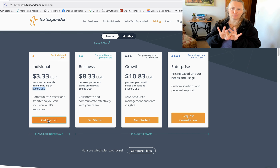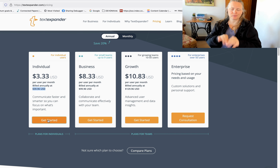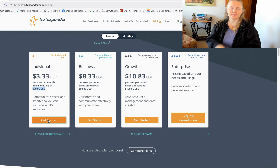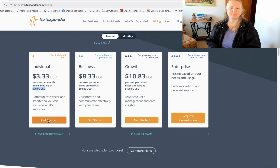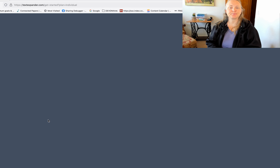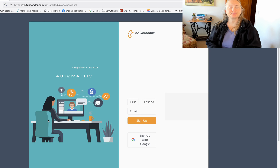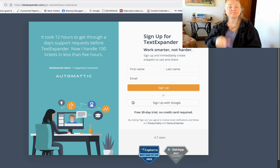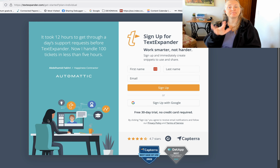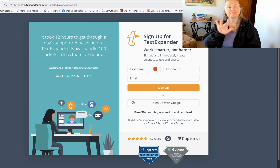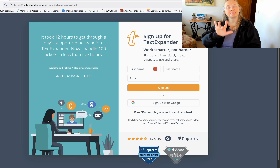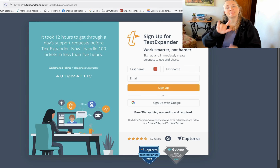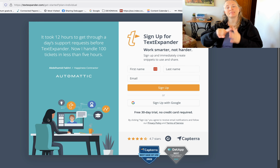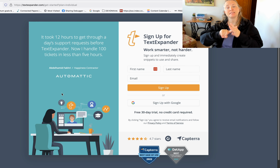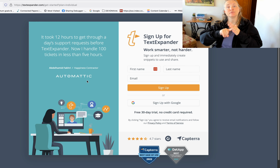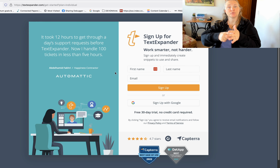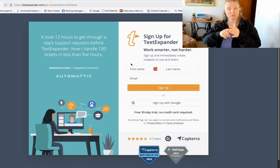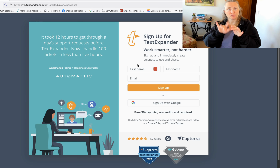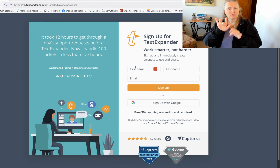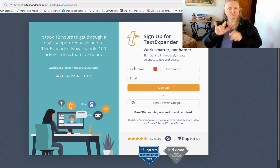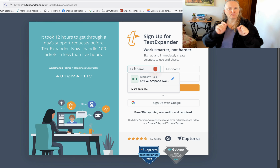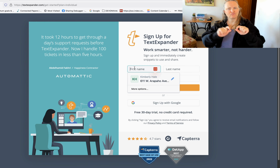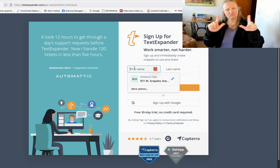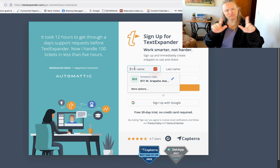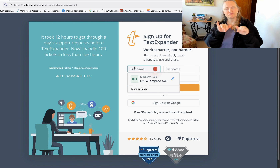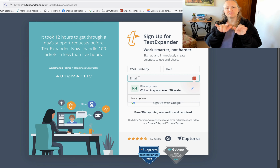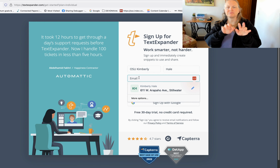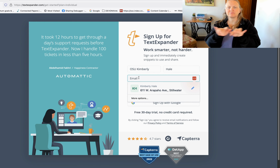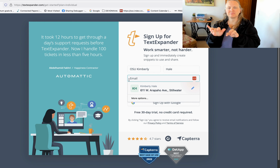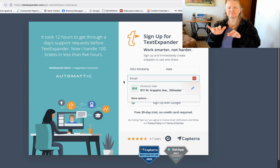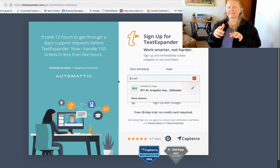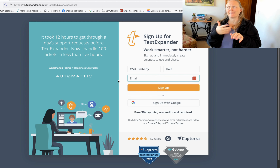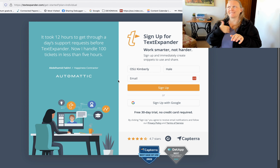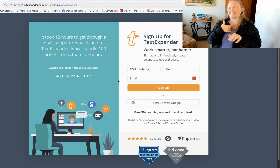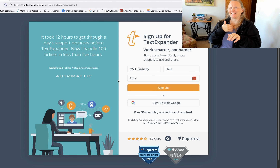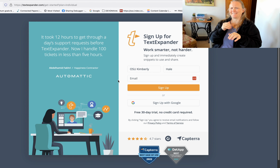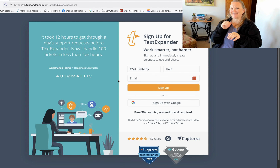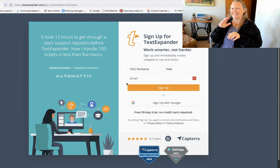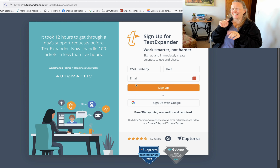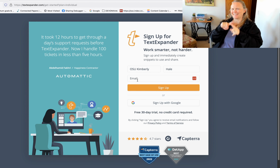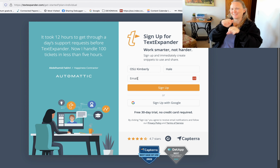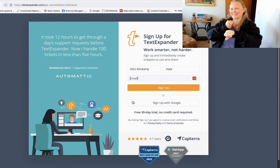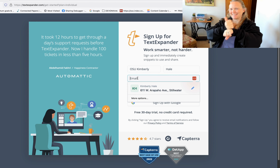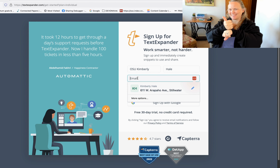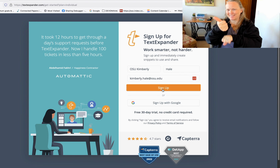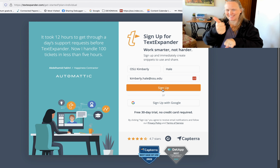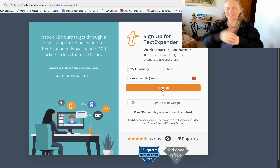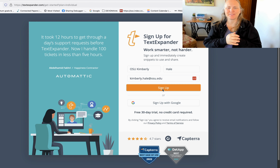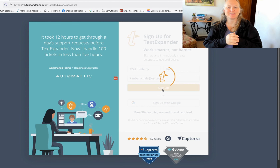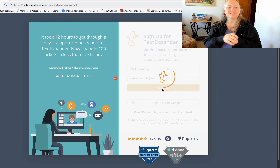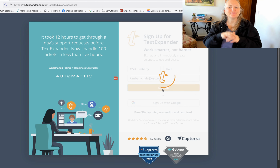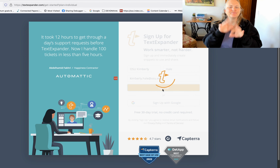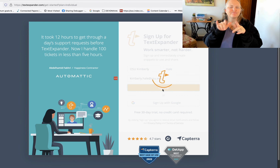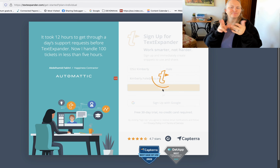Just click get started and I'm going to set this up I already have an account, but I just want to show you how to set this up. . So I'm going to click sign up.